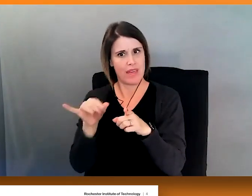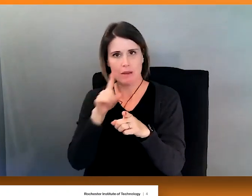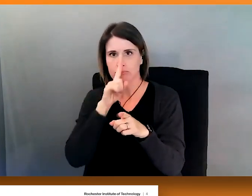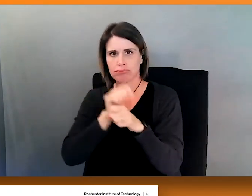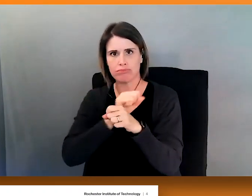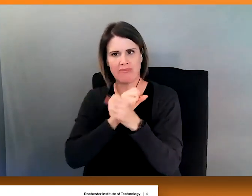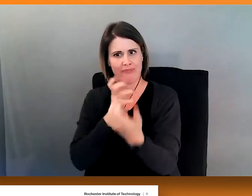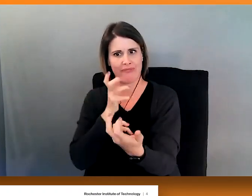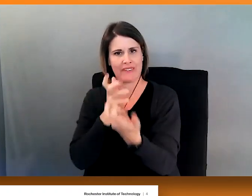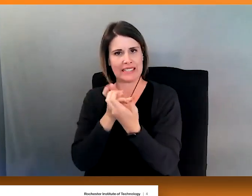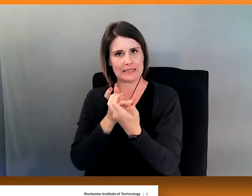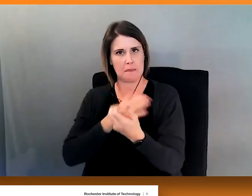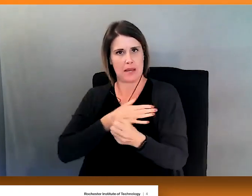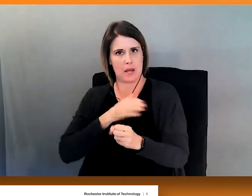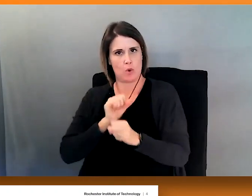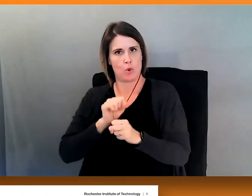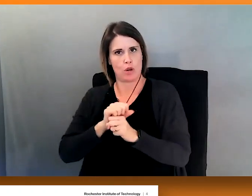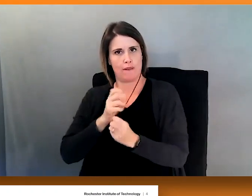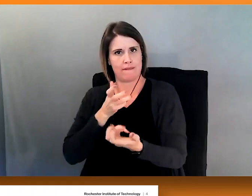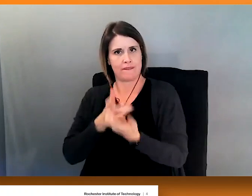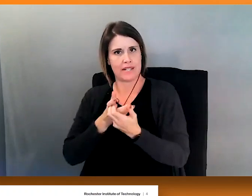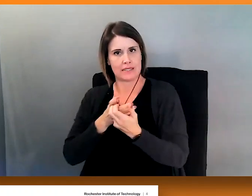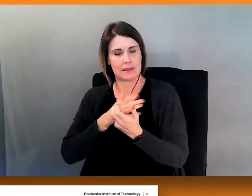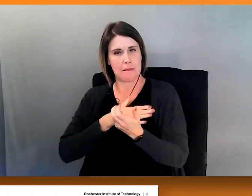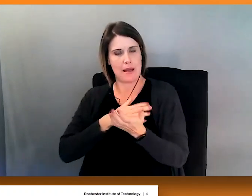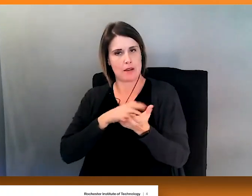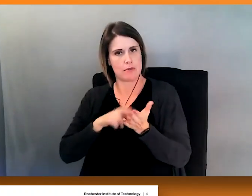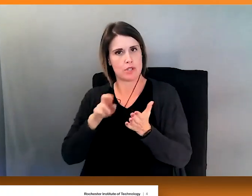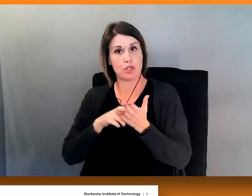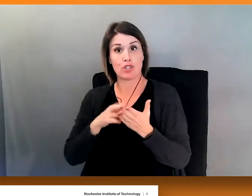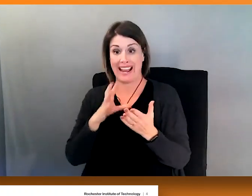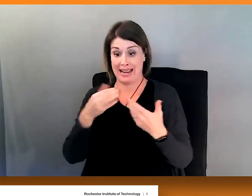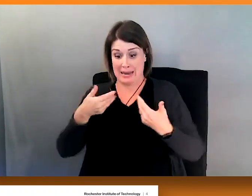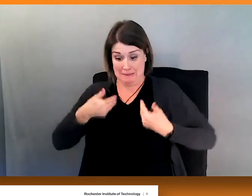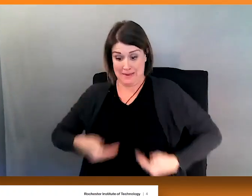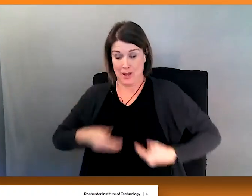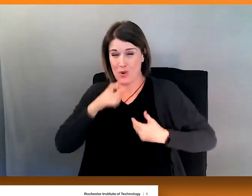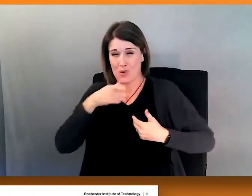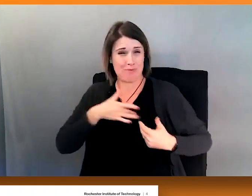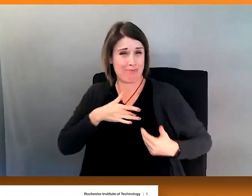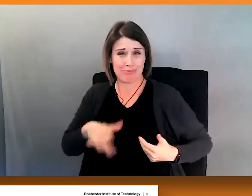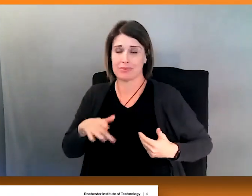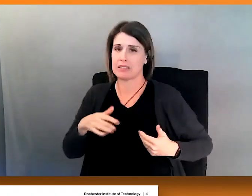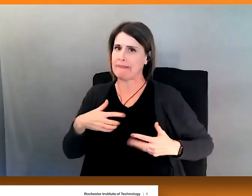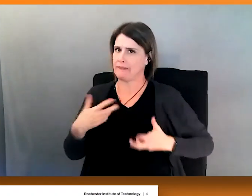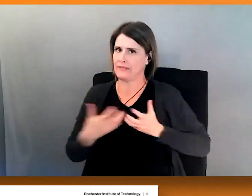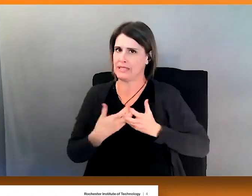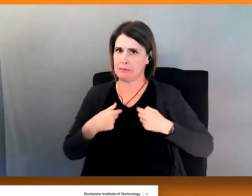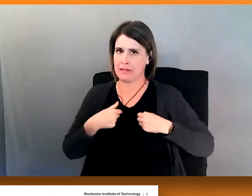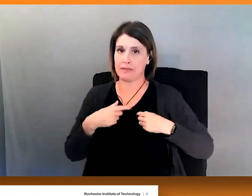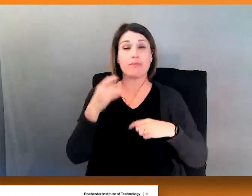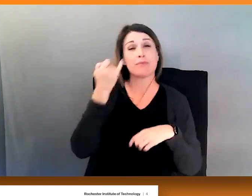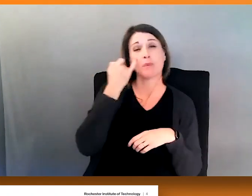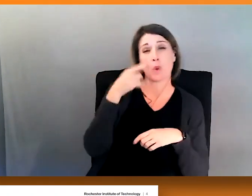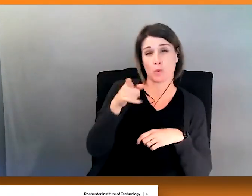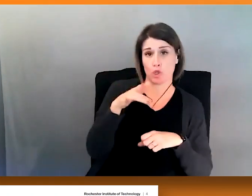and what fits you to be successful. So for example, if you're an early career researcher,